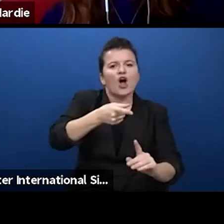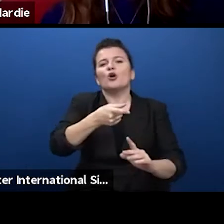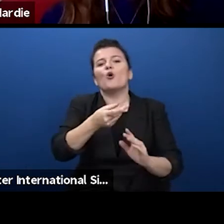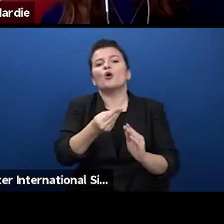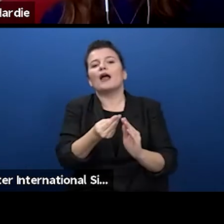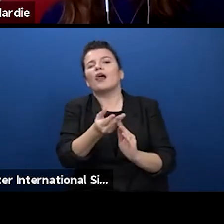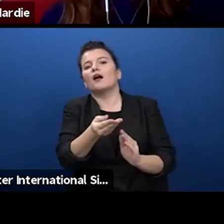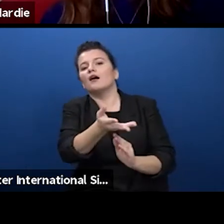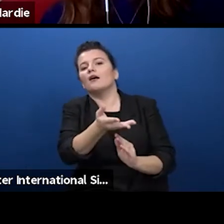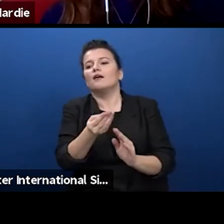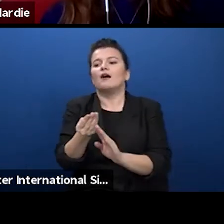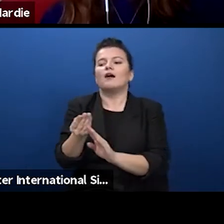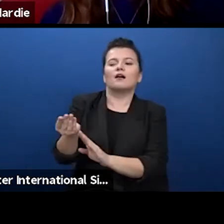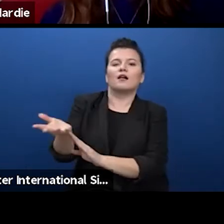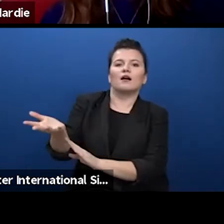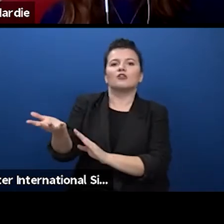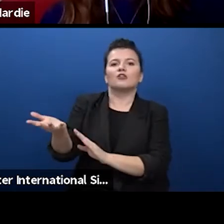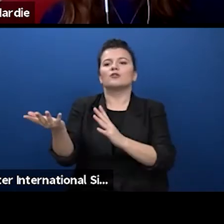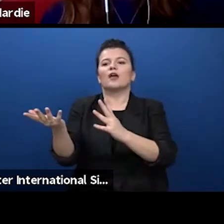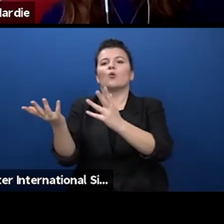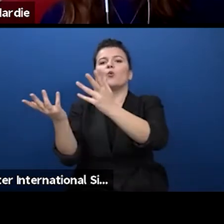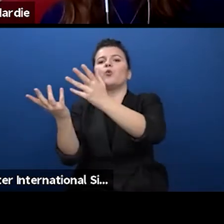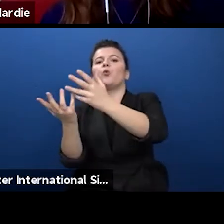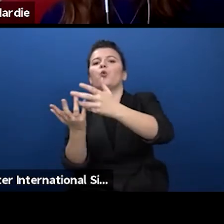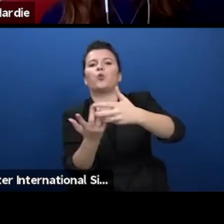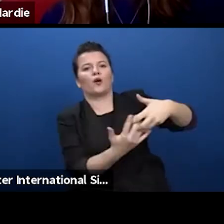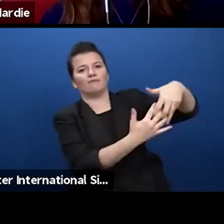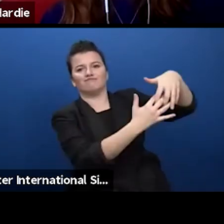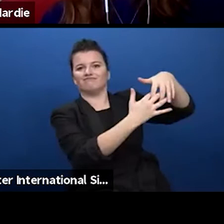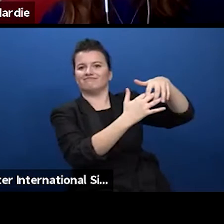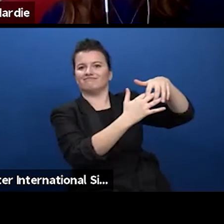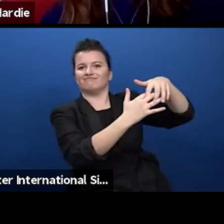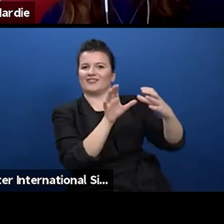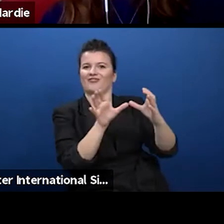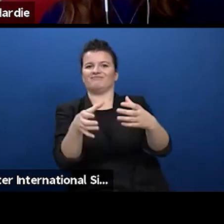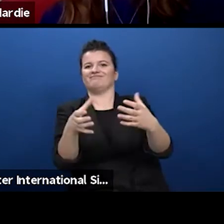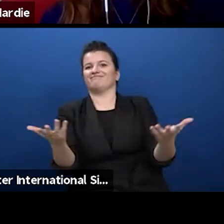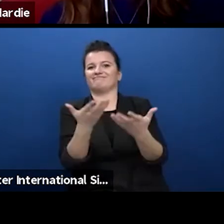you know it has like some kind of coherence you know within a concept you know and at the same